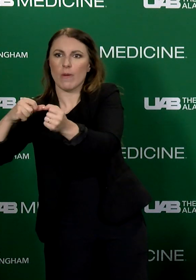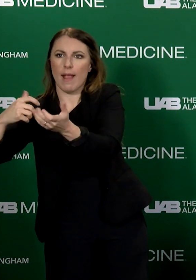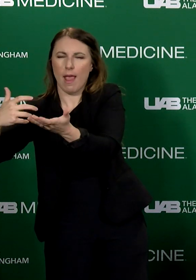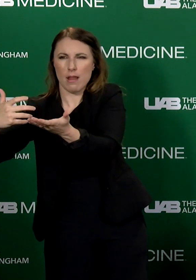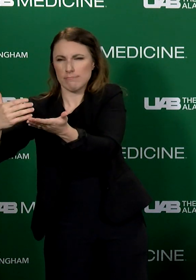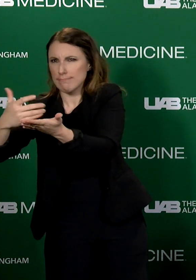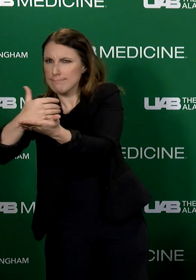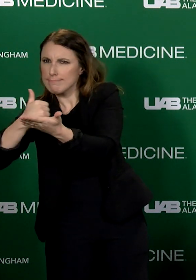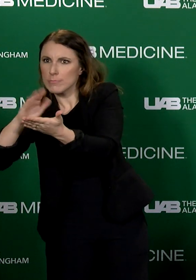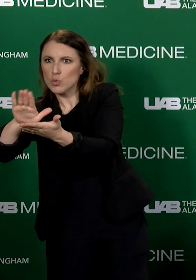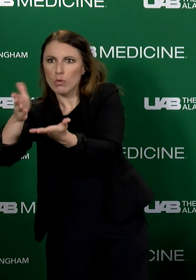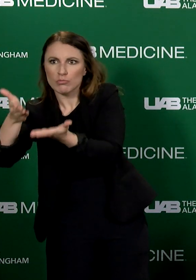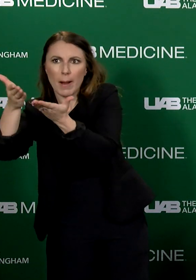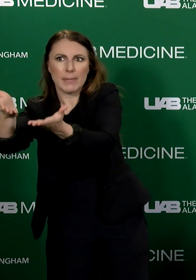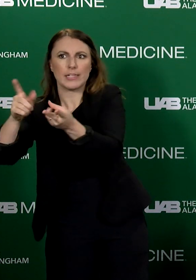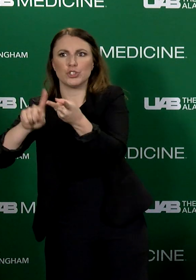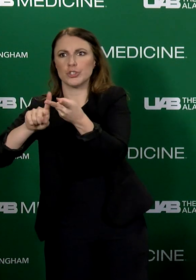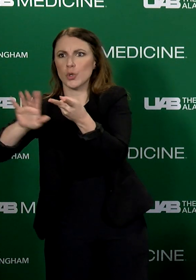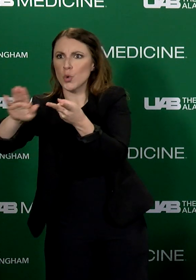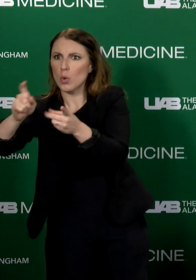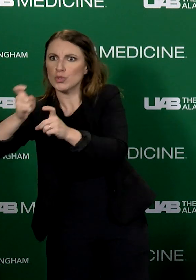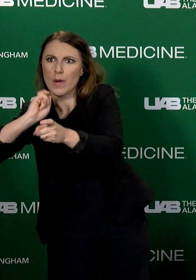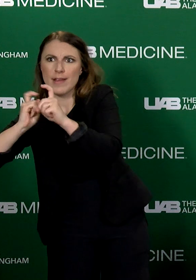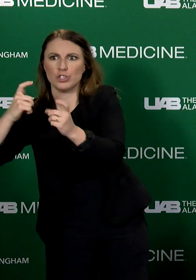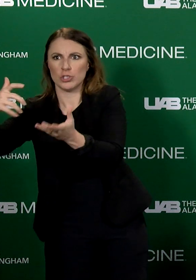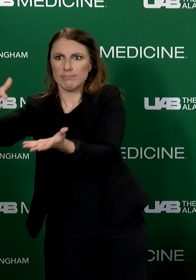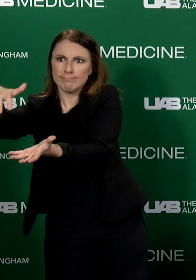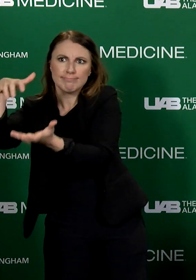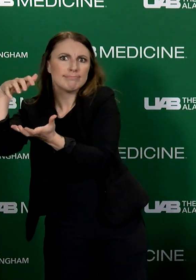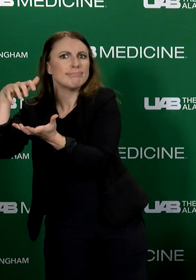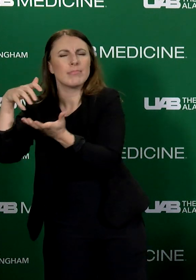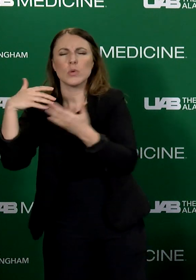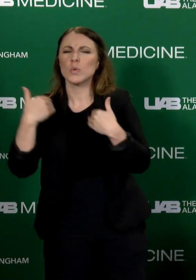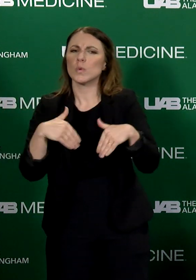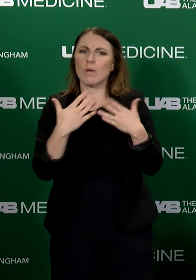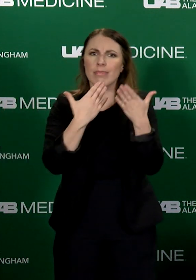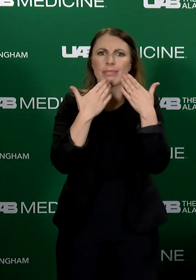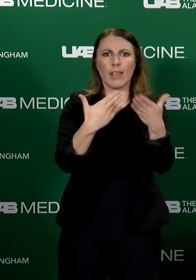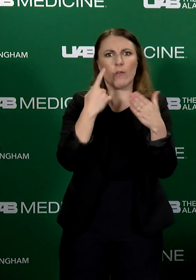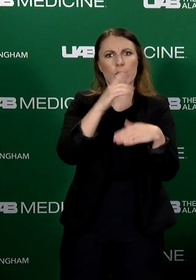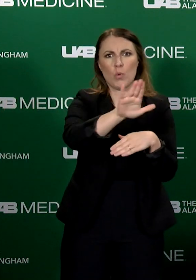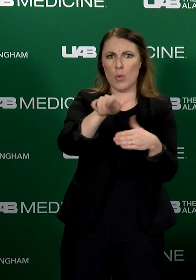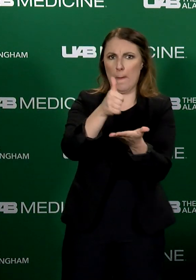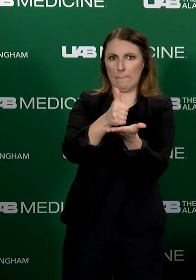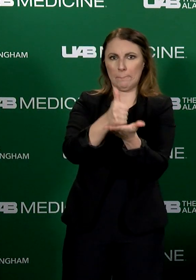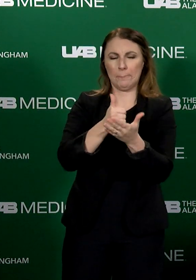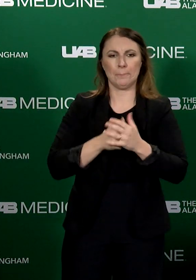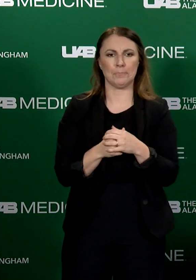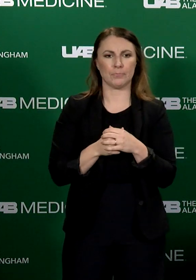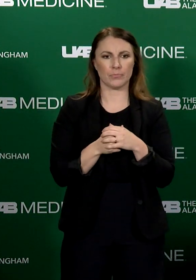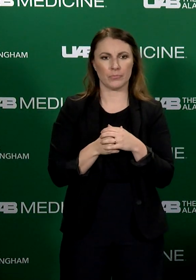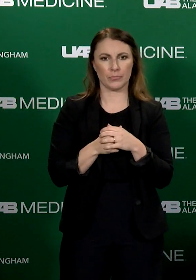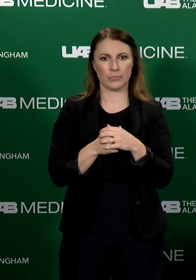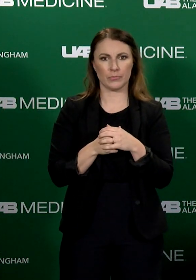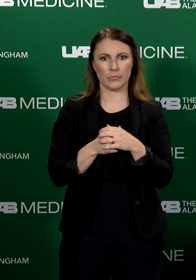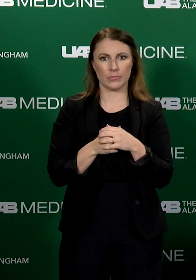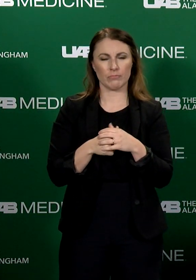and all of the donations that we're receiving so I do want to make make it very clear we thank you all for all of that I was fortunate enough today also